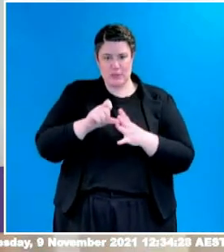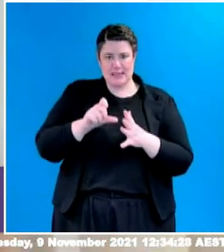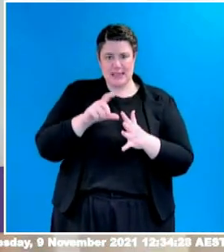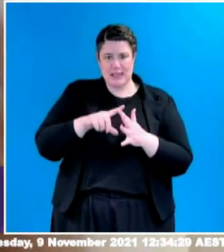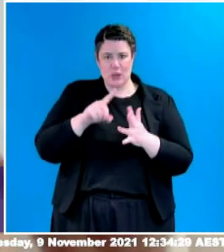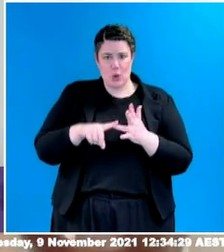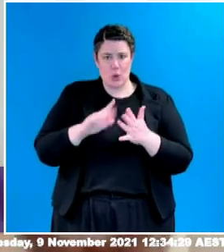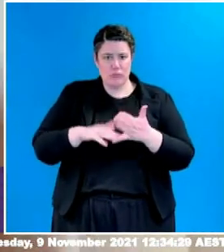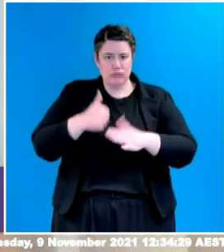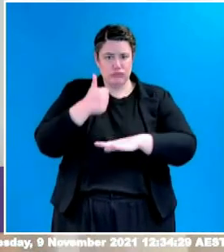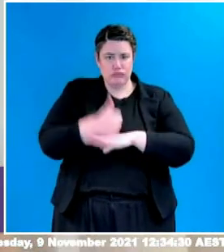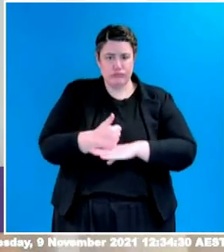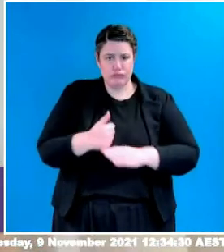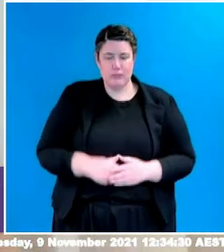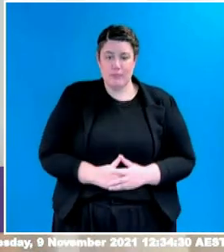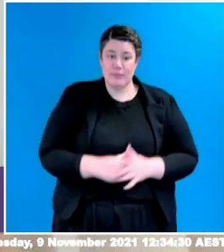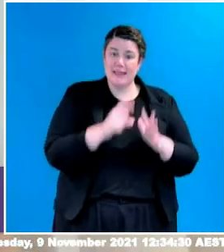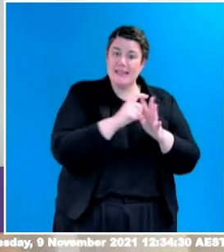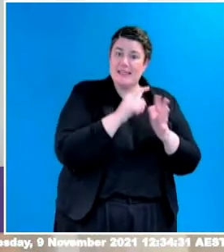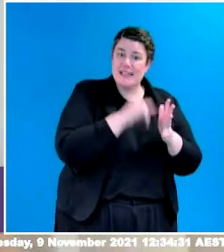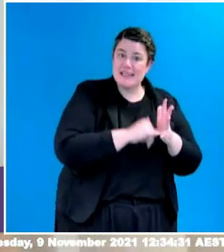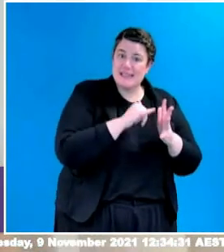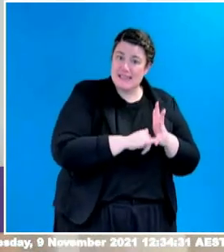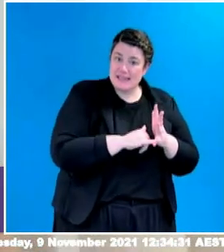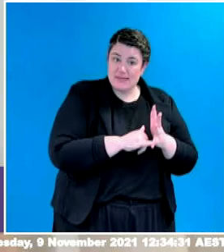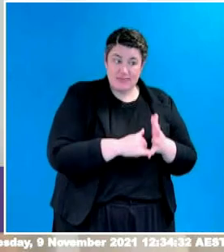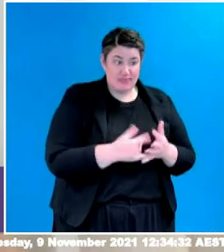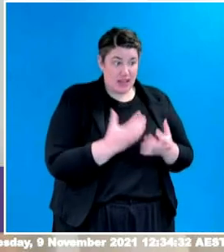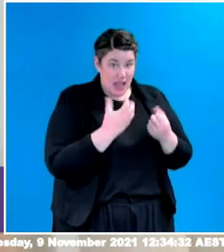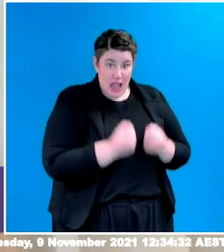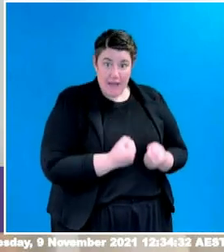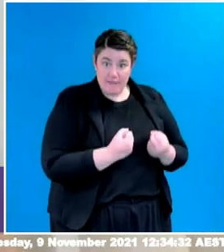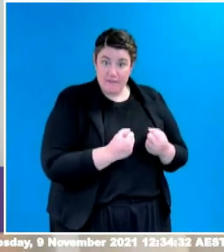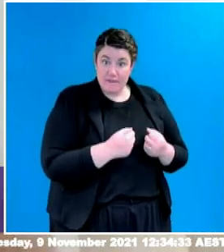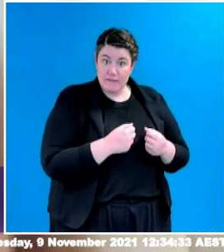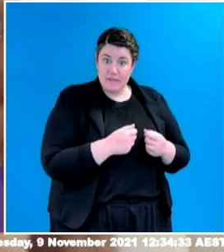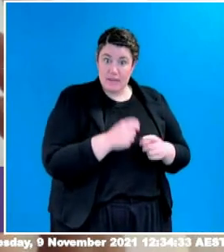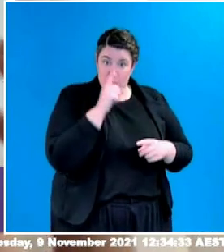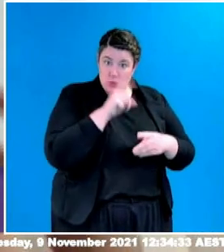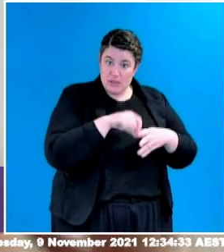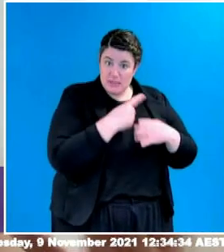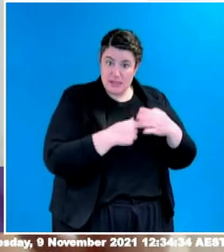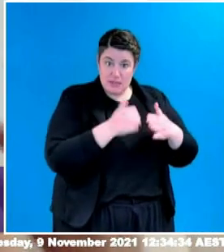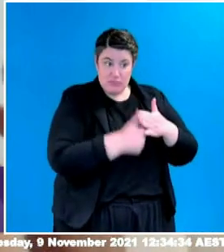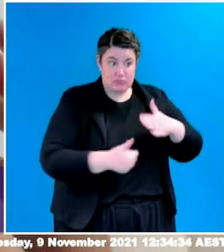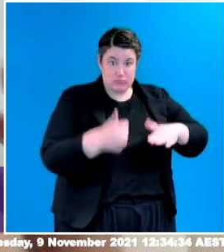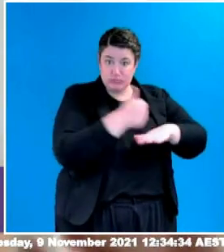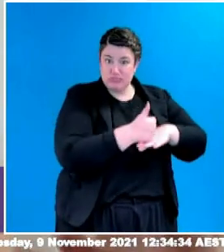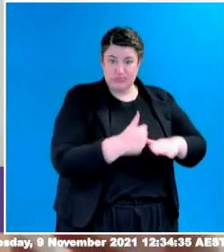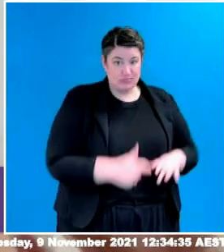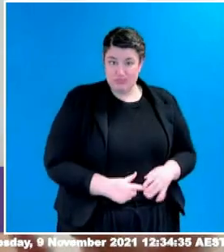DSS, the Department of Social Services, has no disabled people at SES level and they are the ones making policy decisions on behalf of the Federal